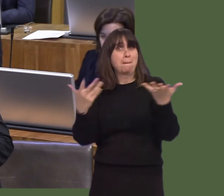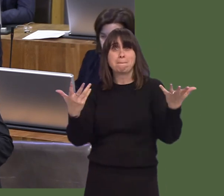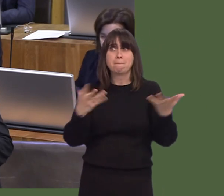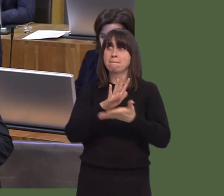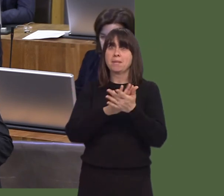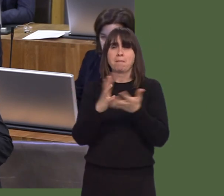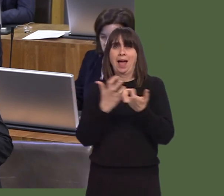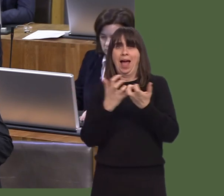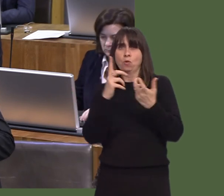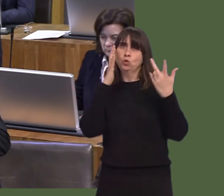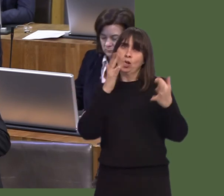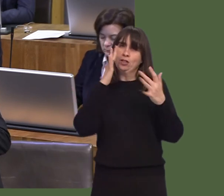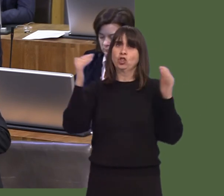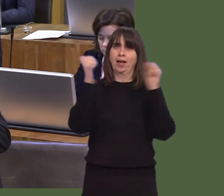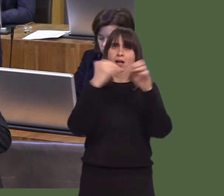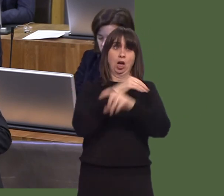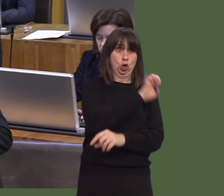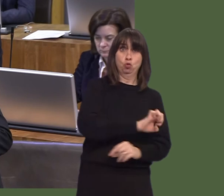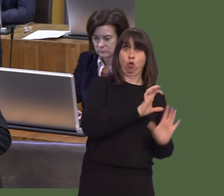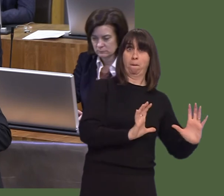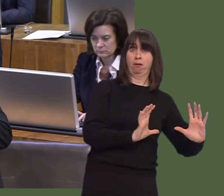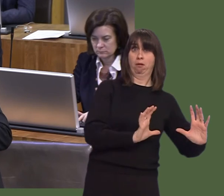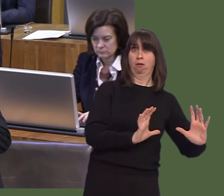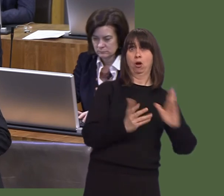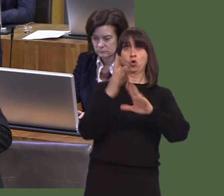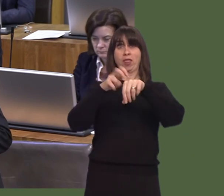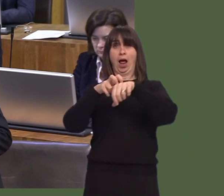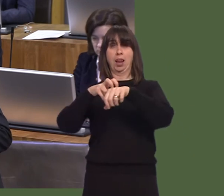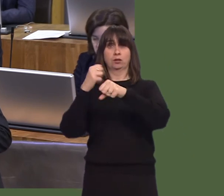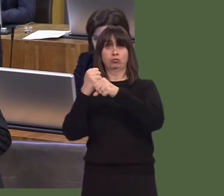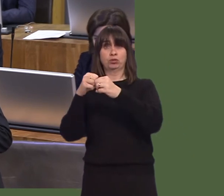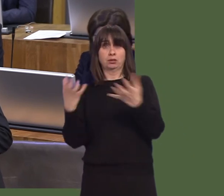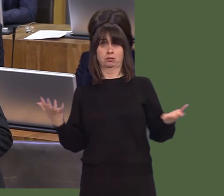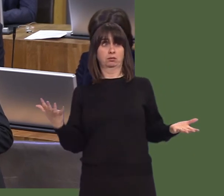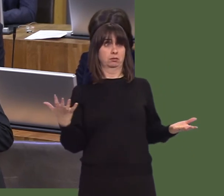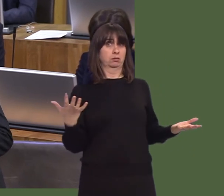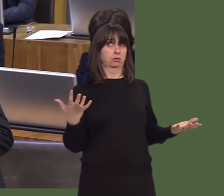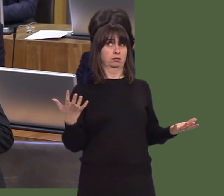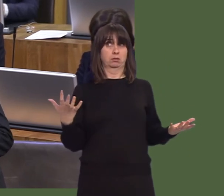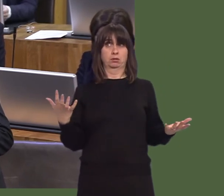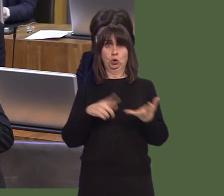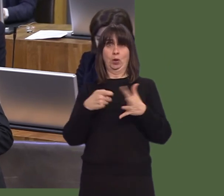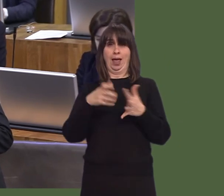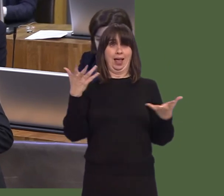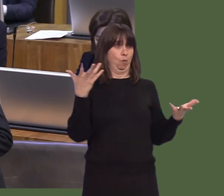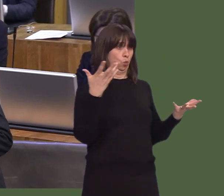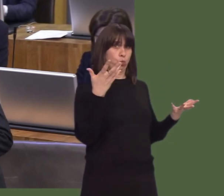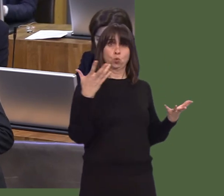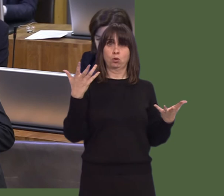Michelle Brown AM: What work has the First Minister done since the referendum with international Governments outside the EU to encourage investment into Wales? Carwyn Jones AM: Many things.